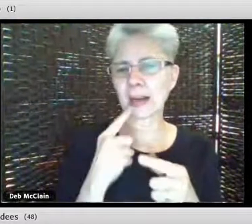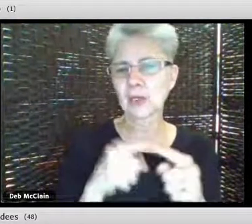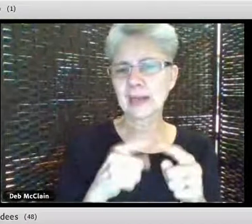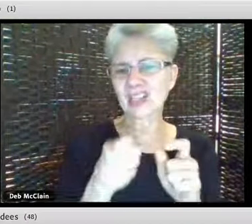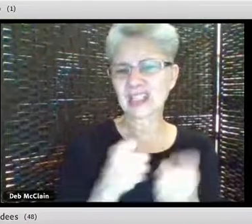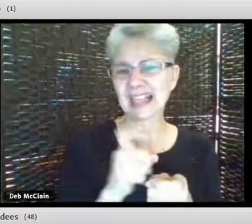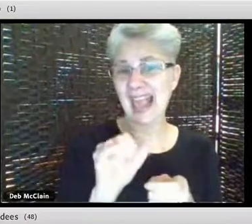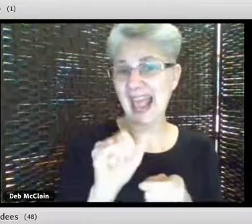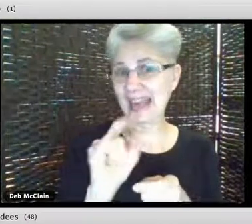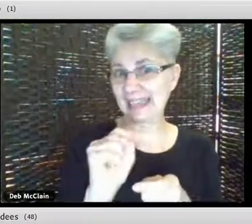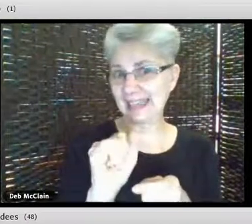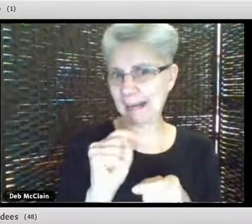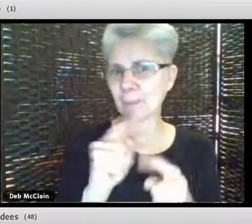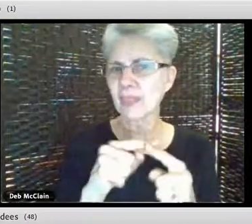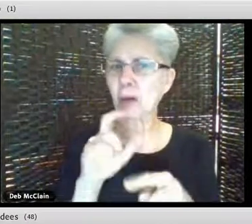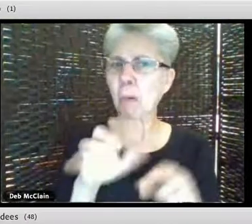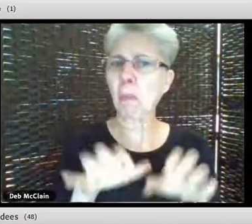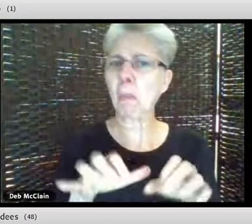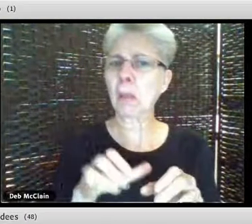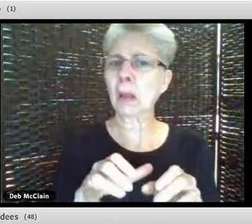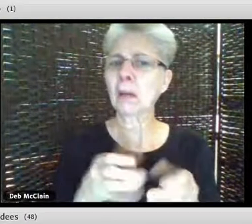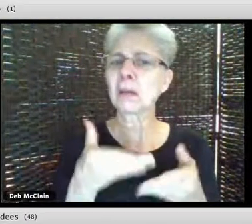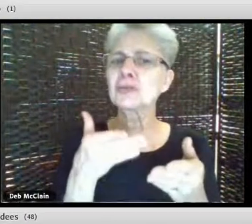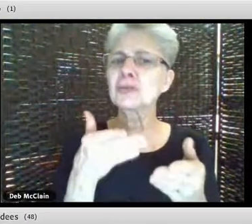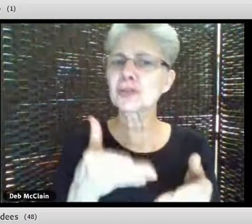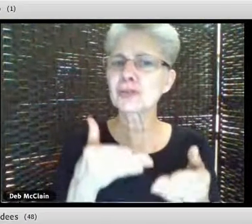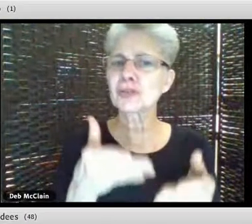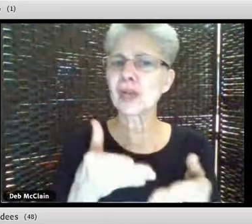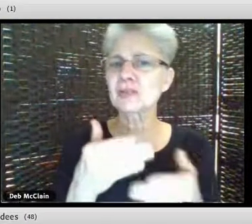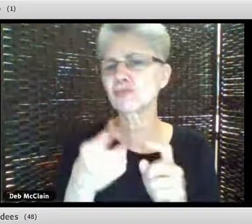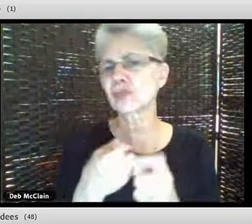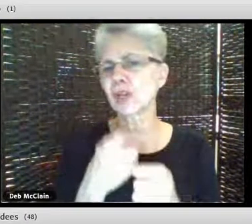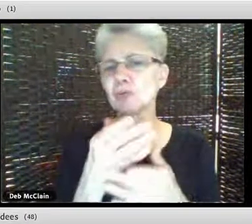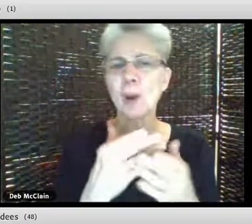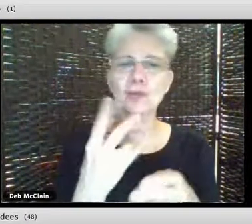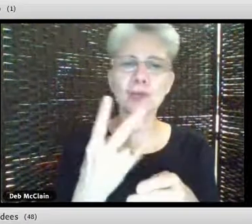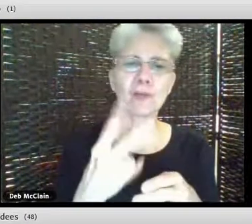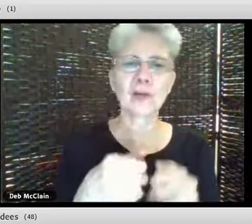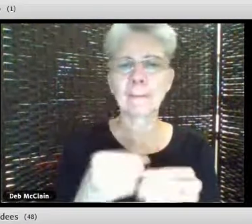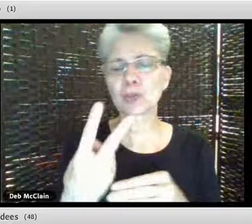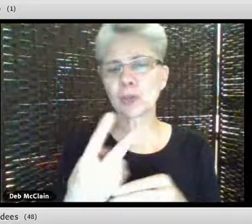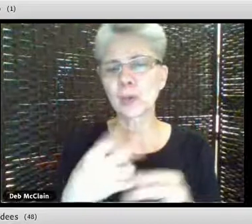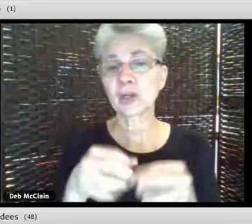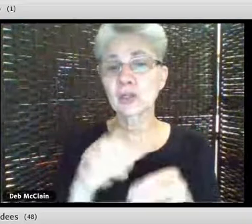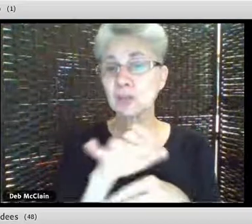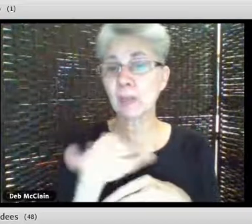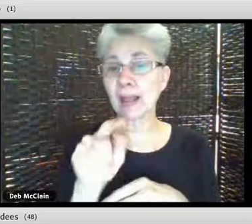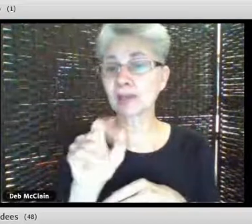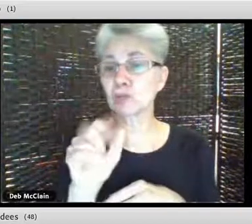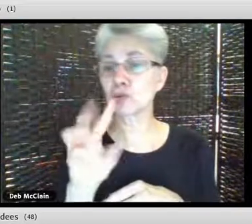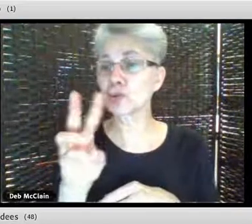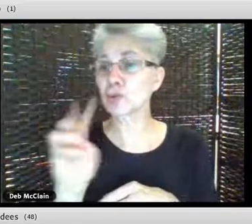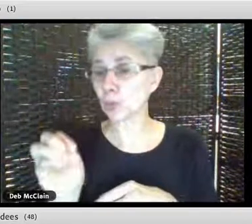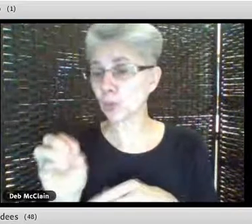and then that way you wouldn't -- You know, somebody couldn't actually edit this document, but they could say, "Hey, could you change it to part two?